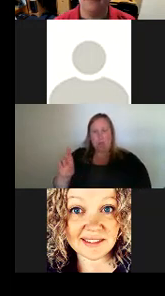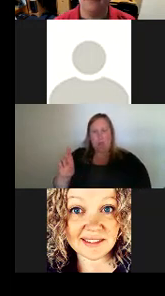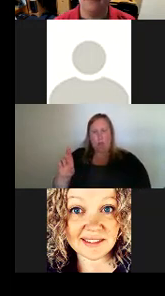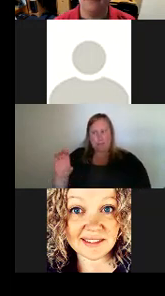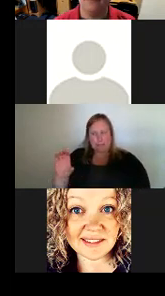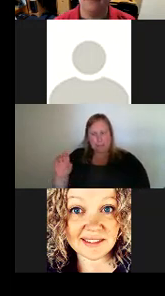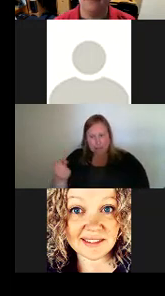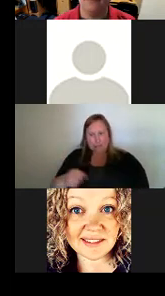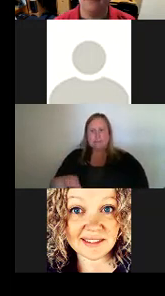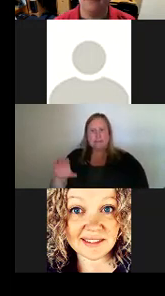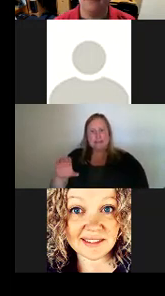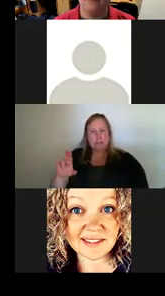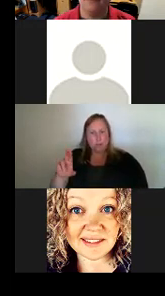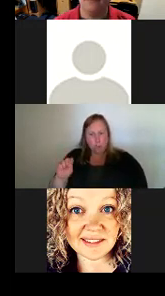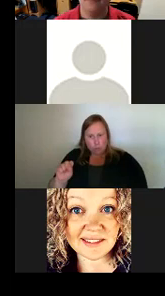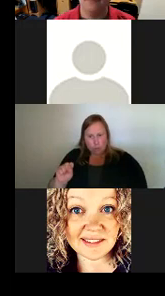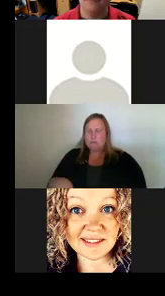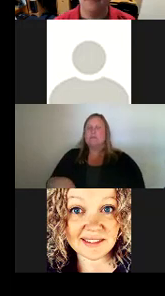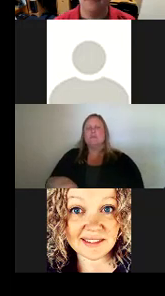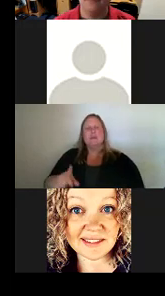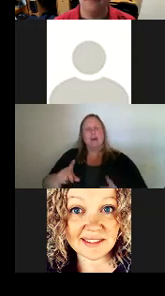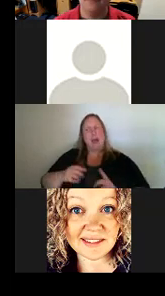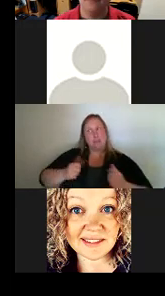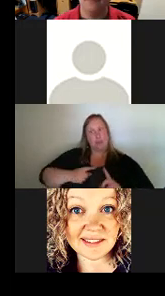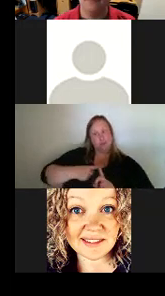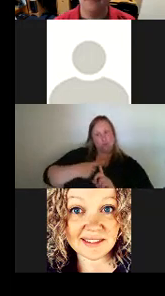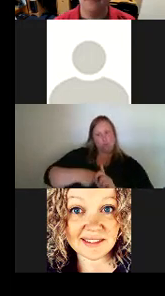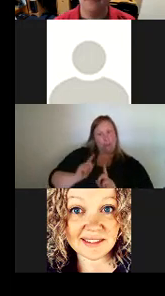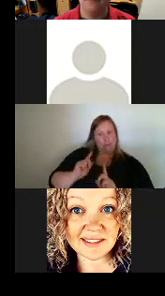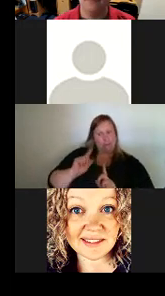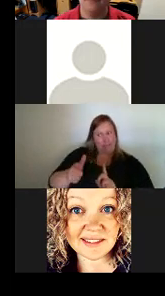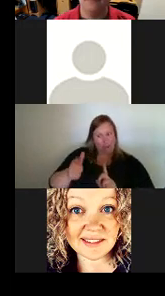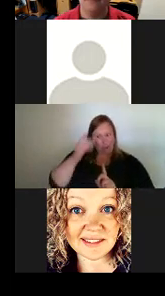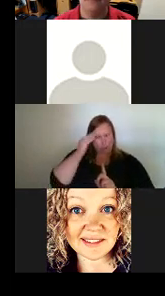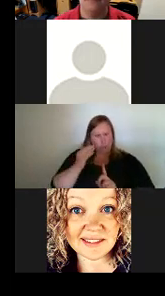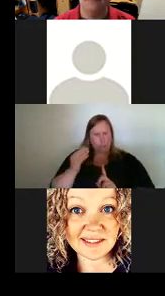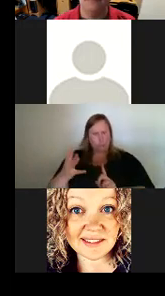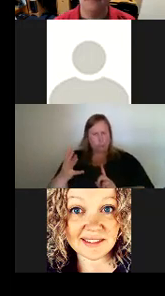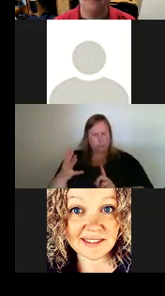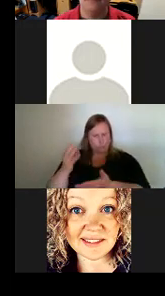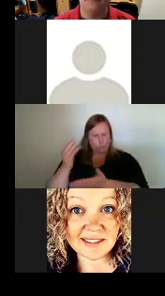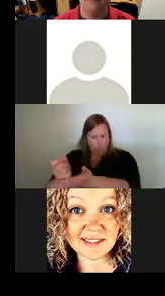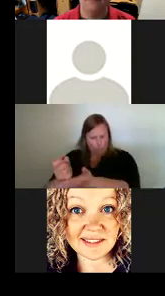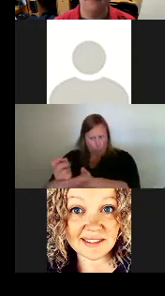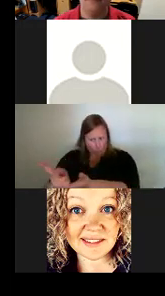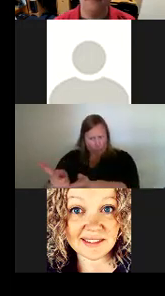I TRY TO GET THOSE OUT WITHIN A MONTH AFTER THE EVENT, SO YOU CAN GET THOSE IN JULY.